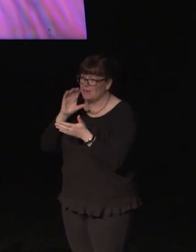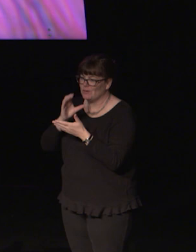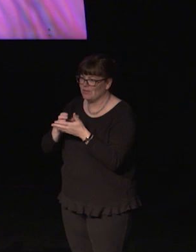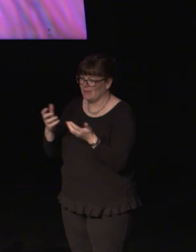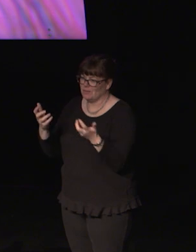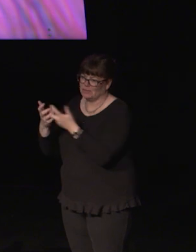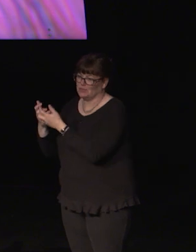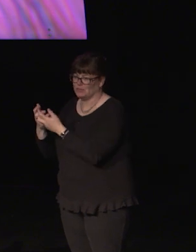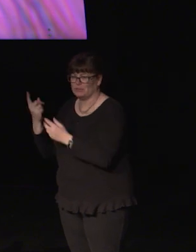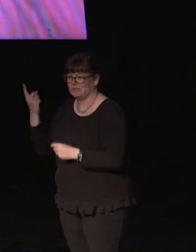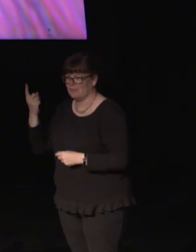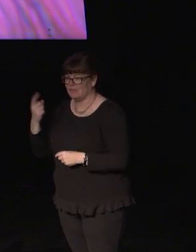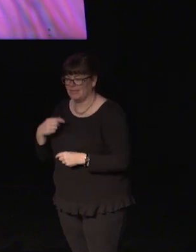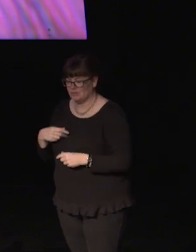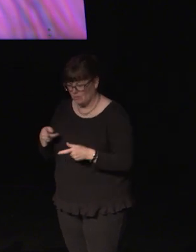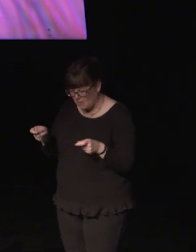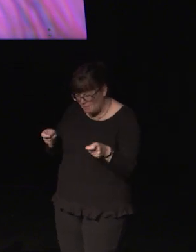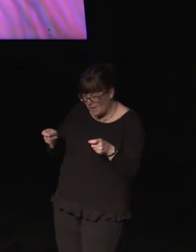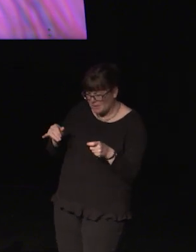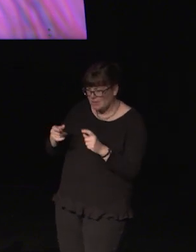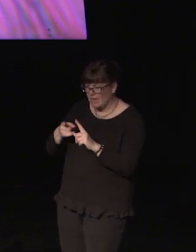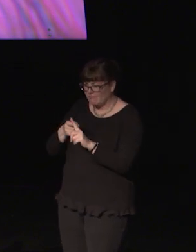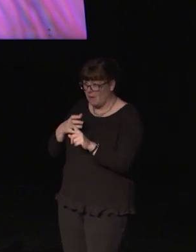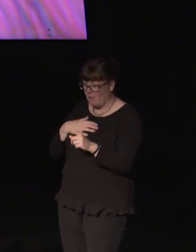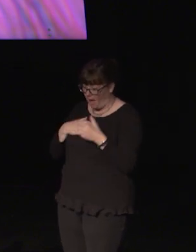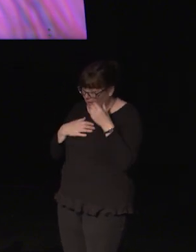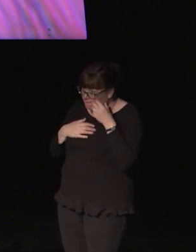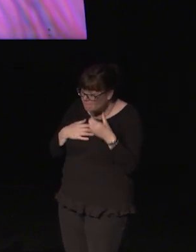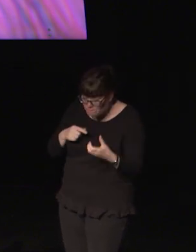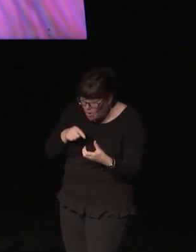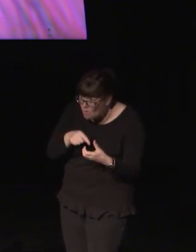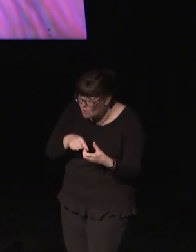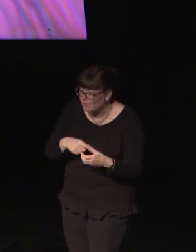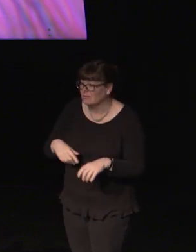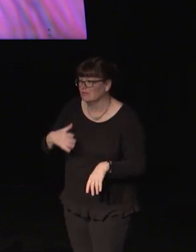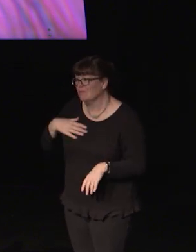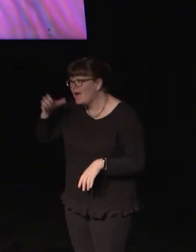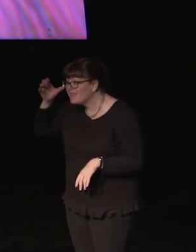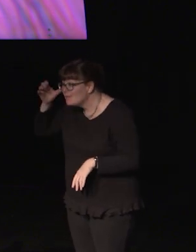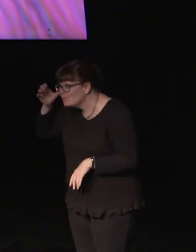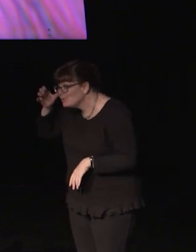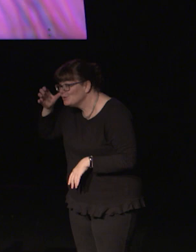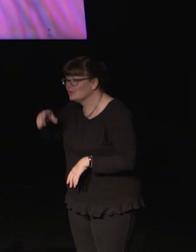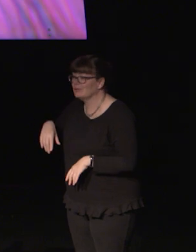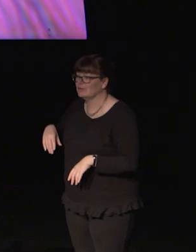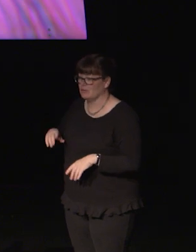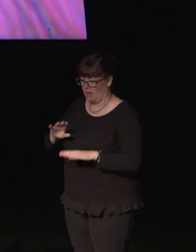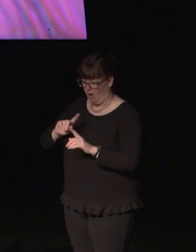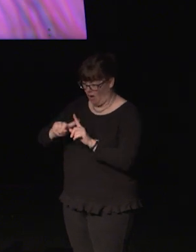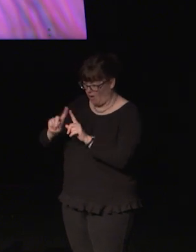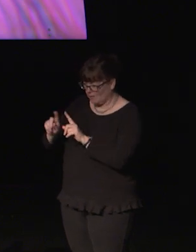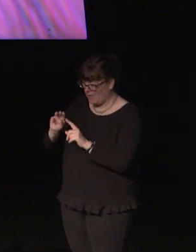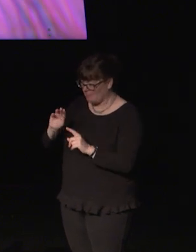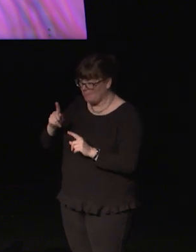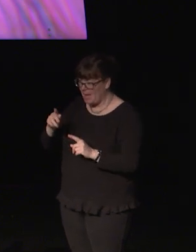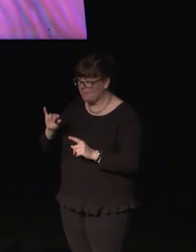You know, being able to manage that from my phone, from my computer, all of the app and game management.